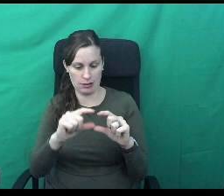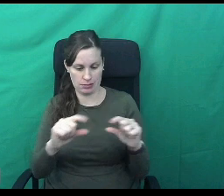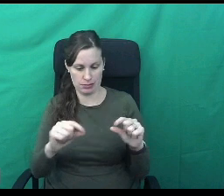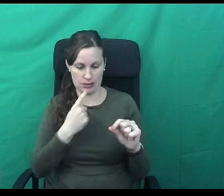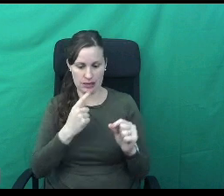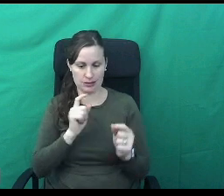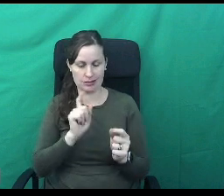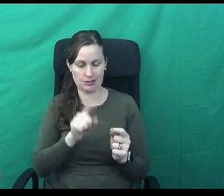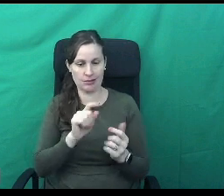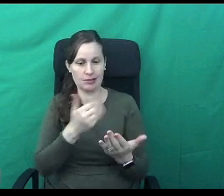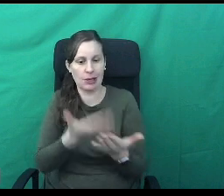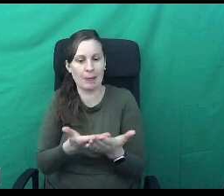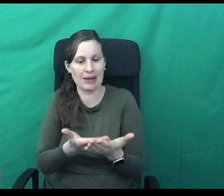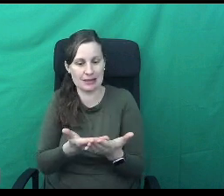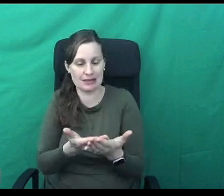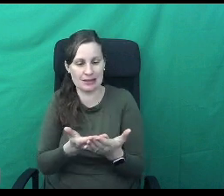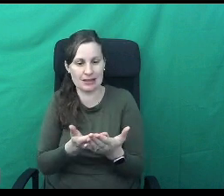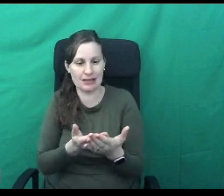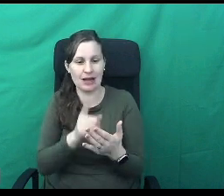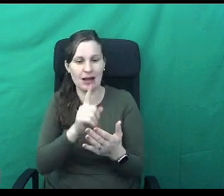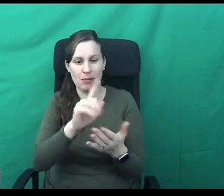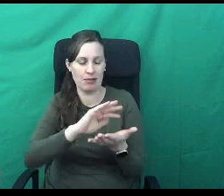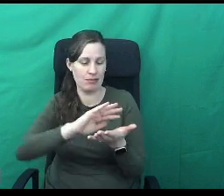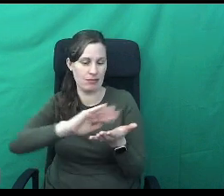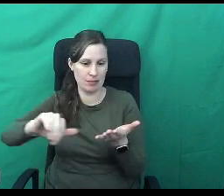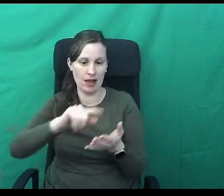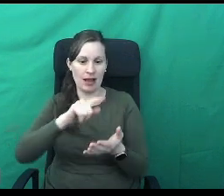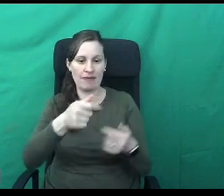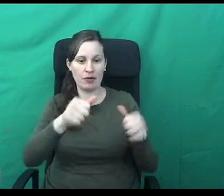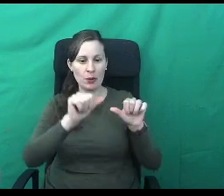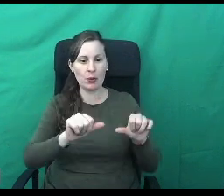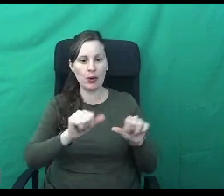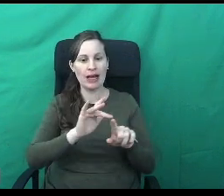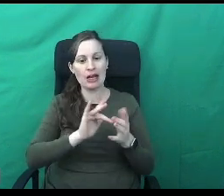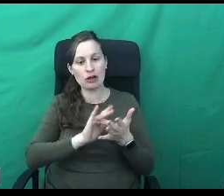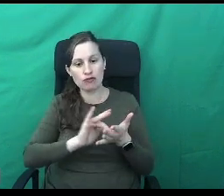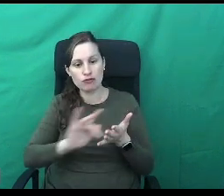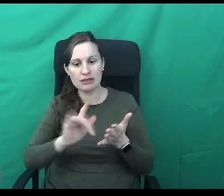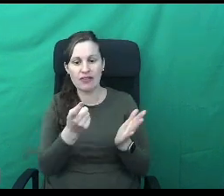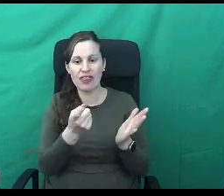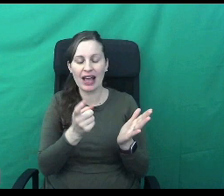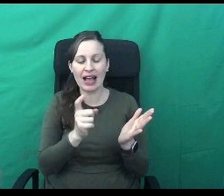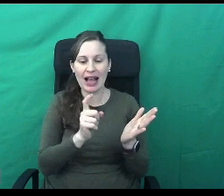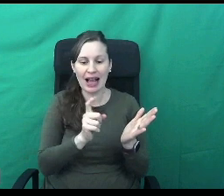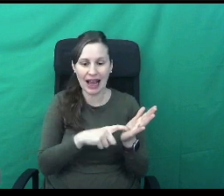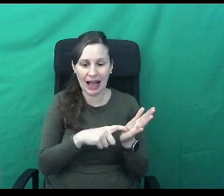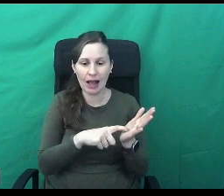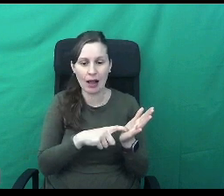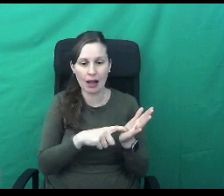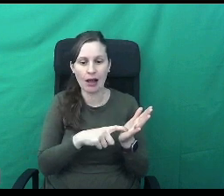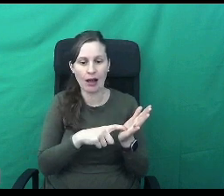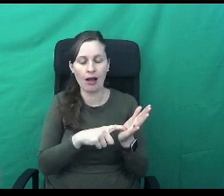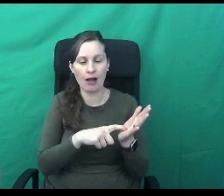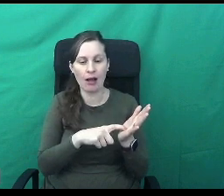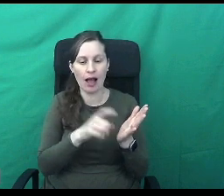Well in this case you can get rid of the click and the button and all these bits and just have a single or a couple of words.